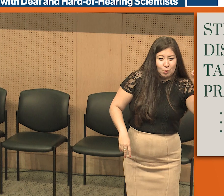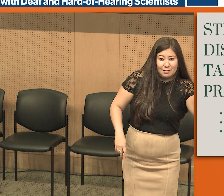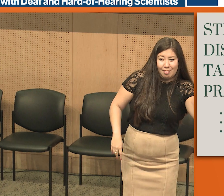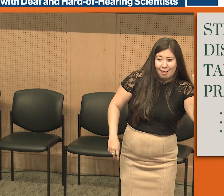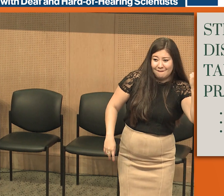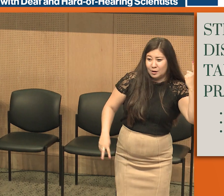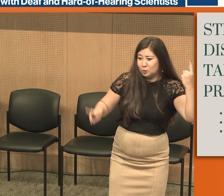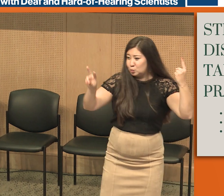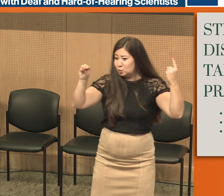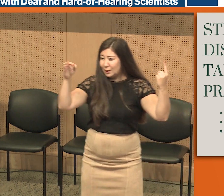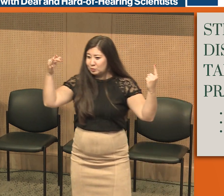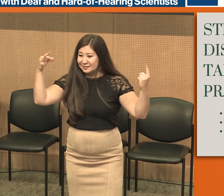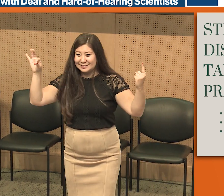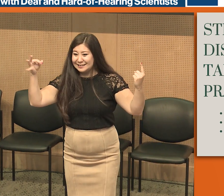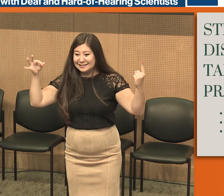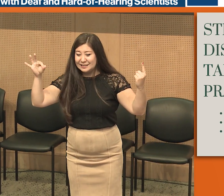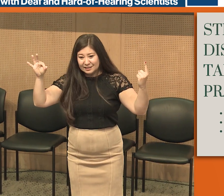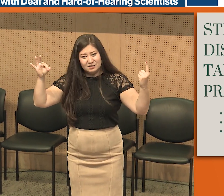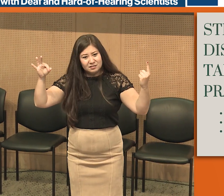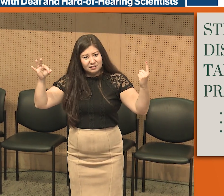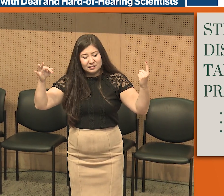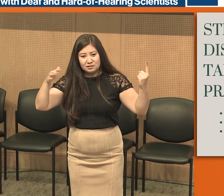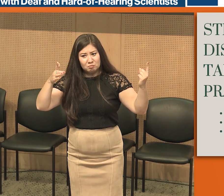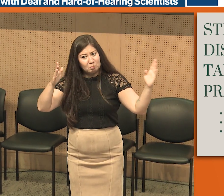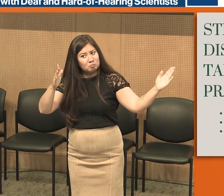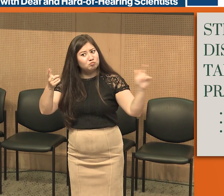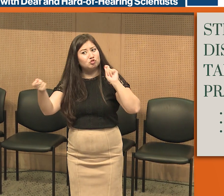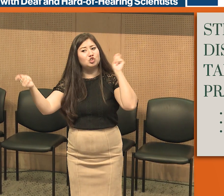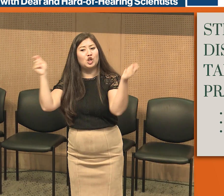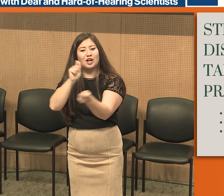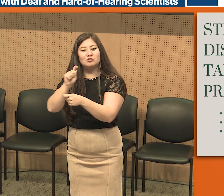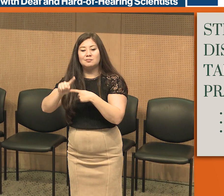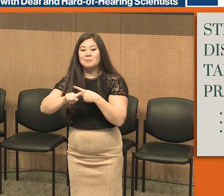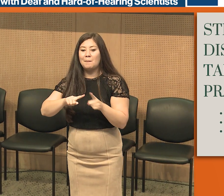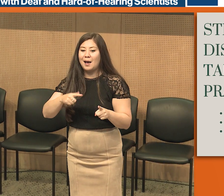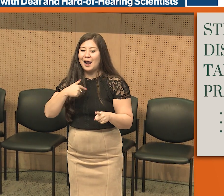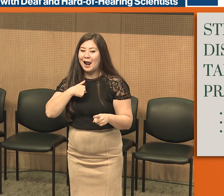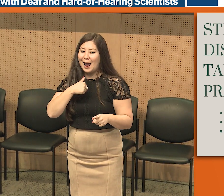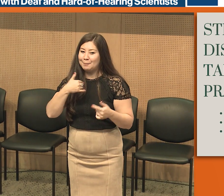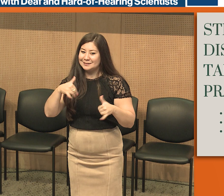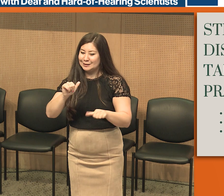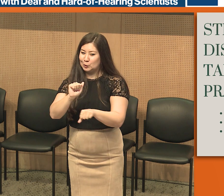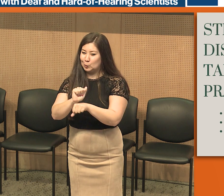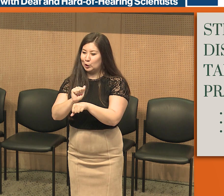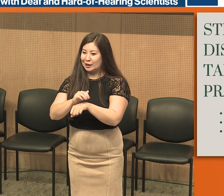You saw the video samples of 2011 to 2019 and how my language use changed.